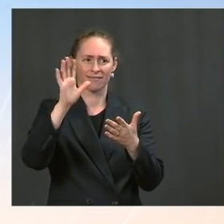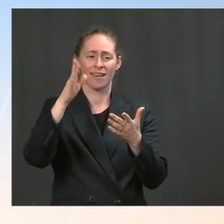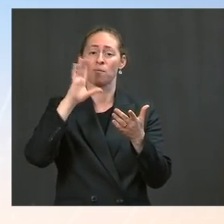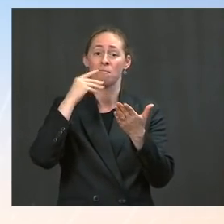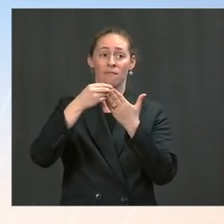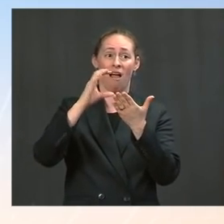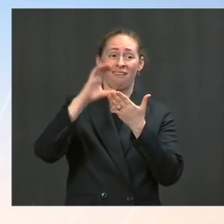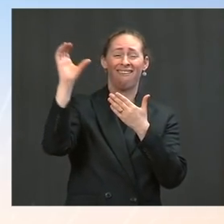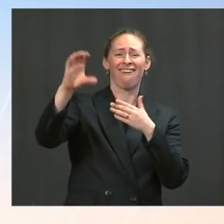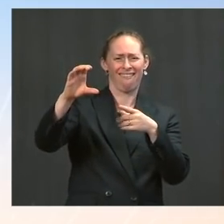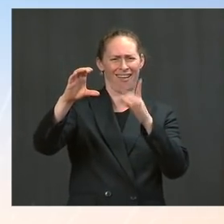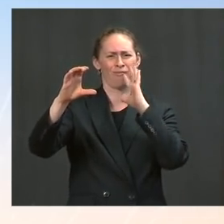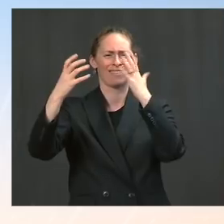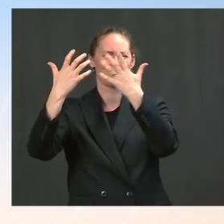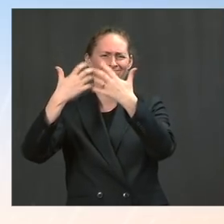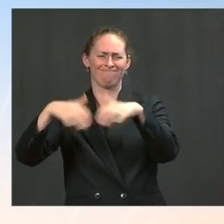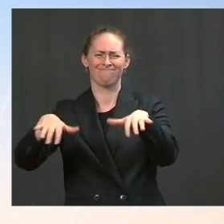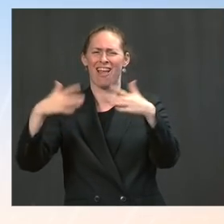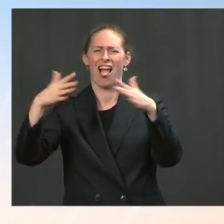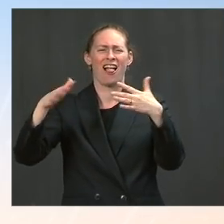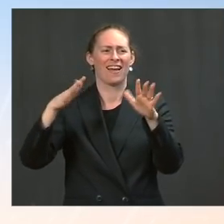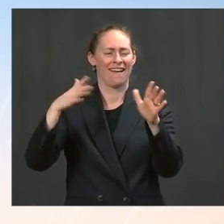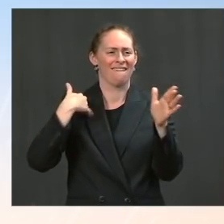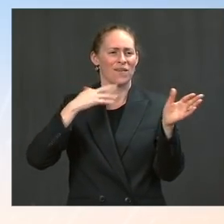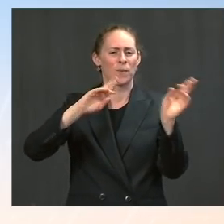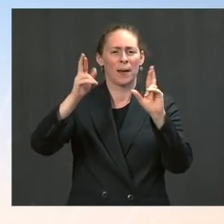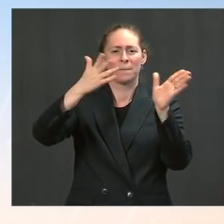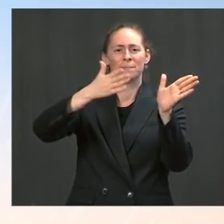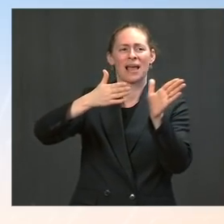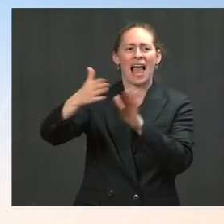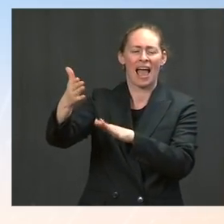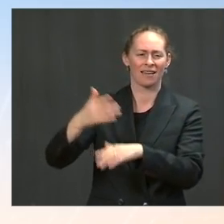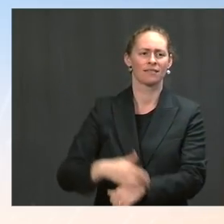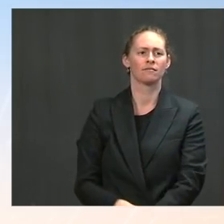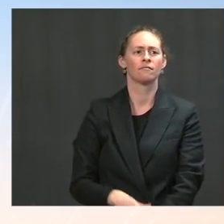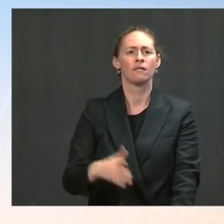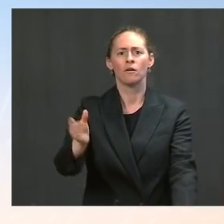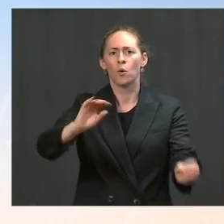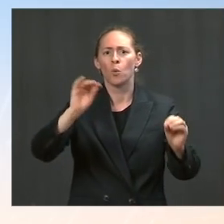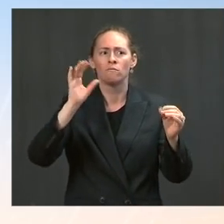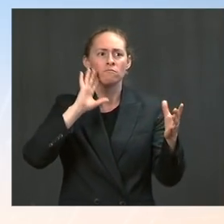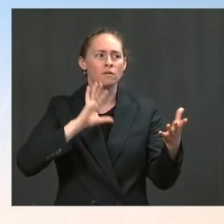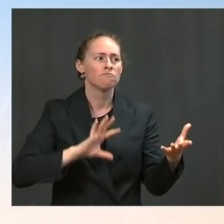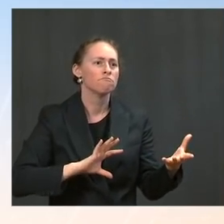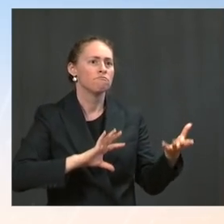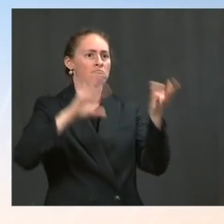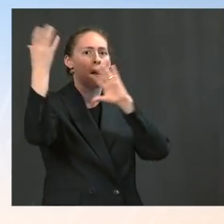of this infrastructure agreement that do not violate what the Republicans have said is their red line in this case,